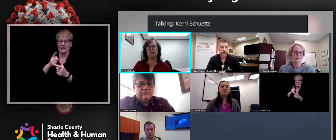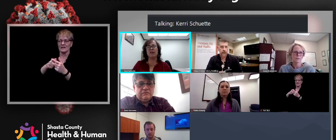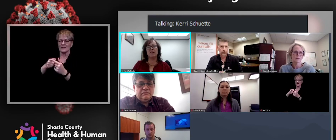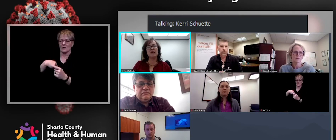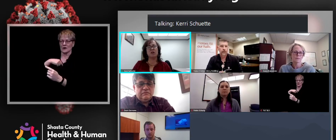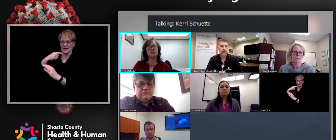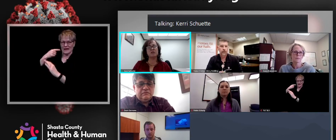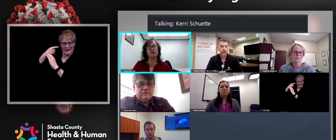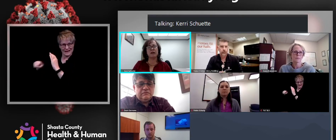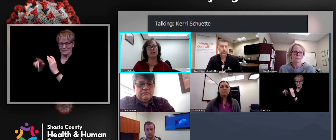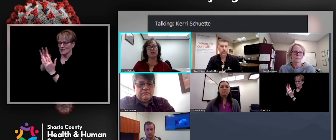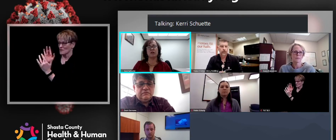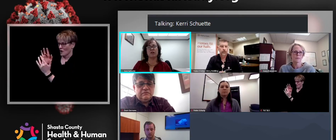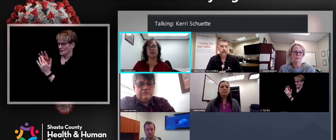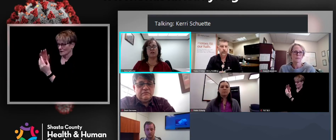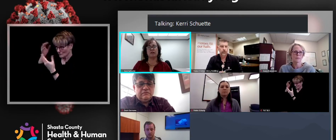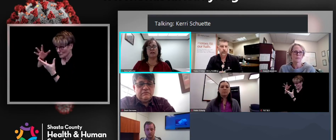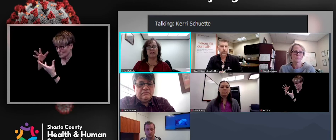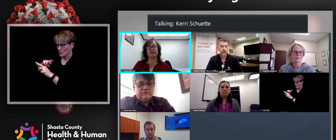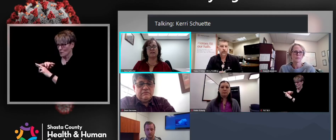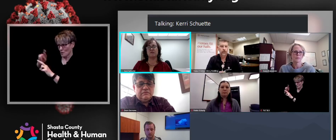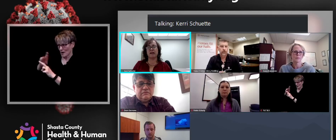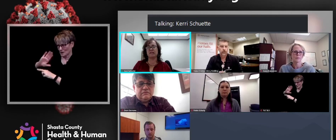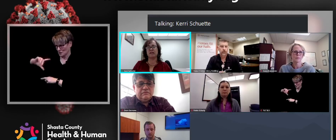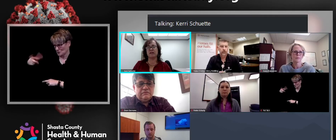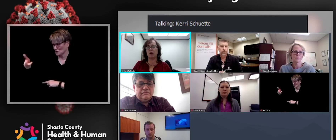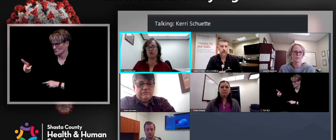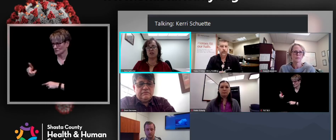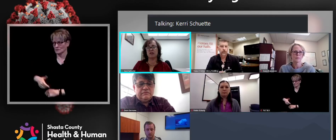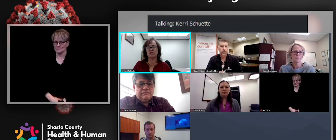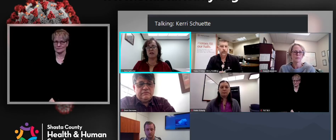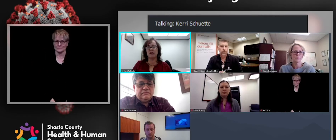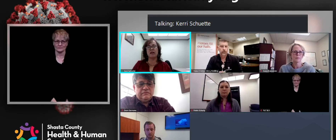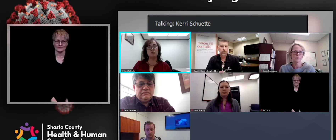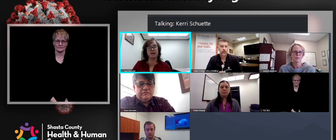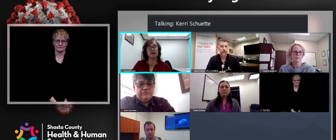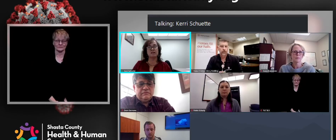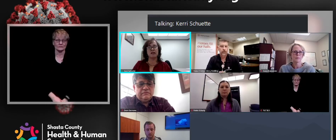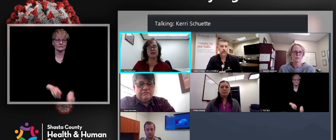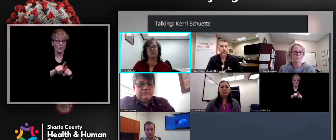They can also on that page, click on the link that says vaccine options, and you can sign up for